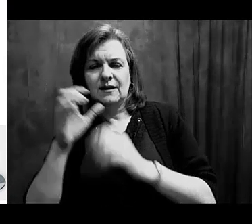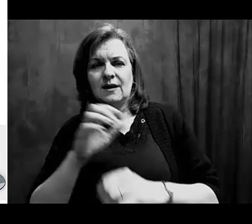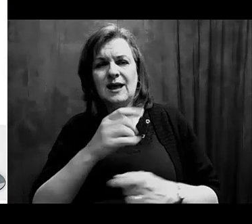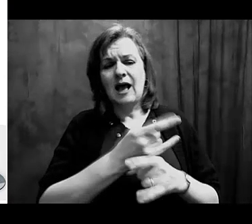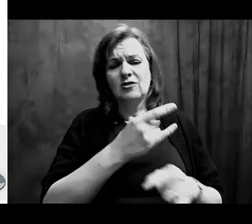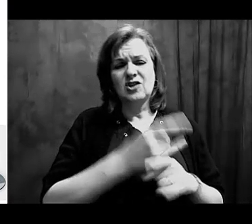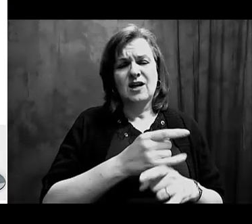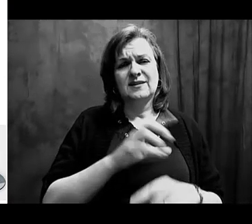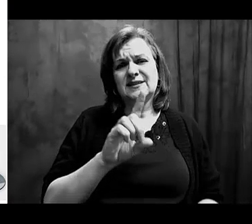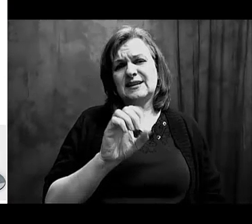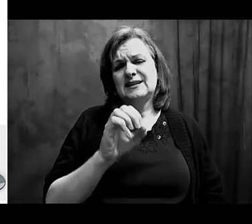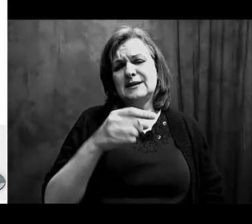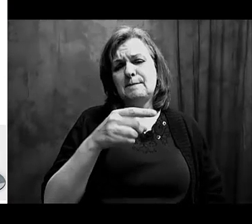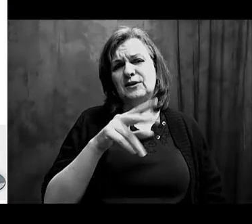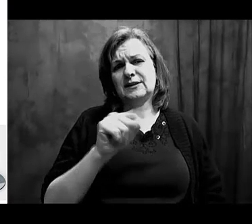this stimulant and depressant countering one another